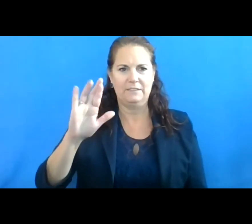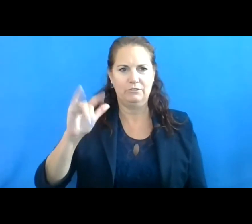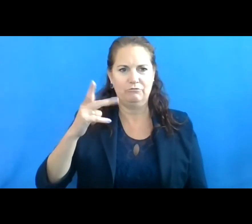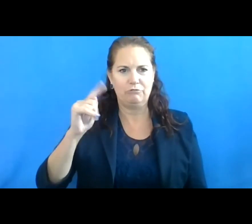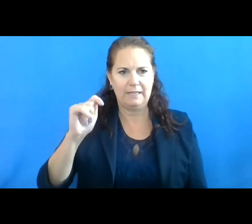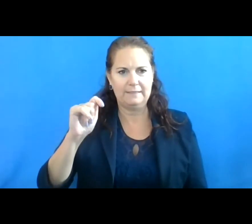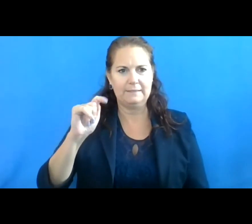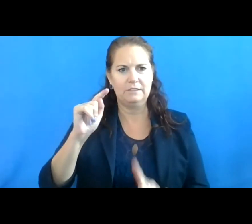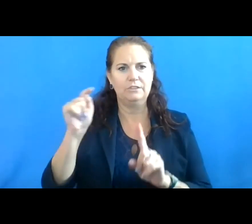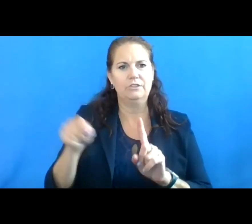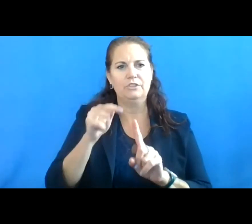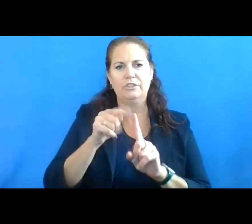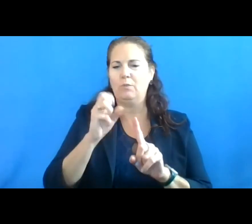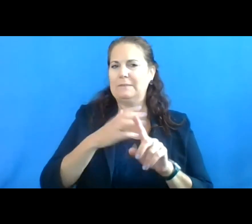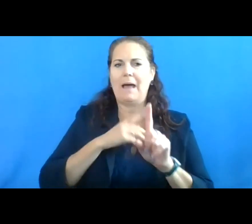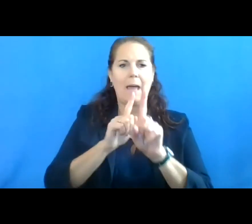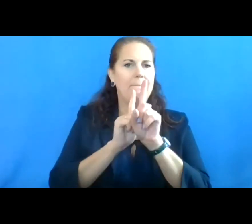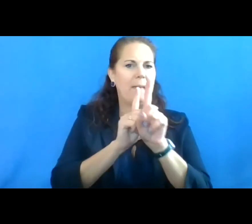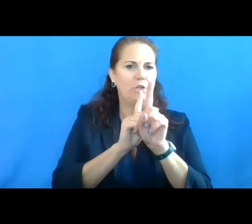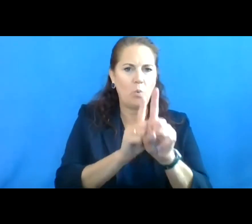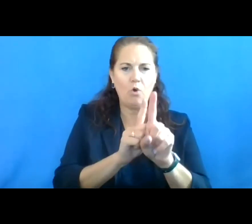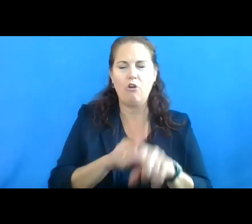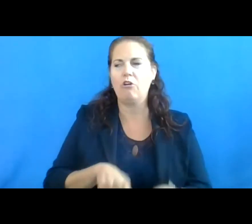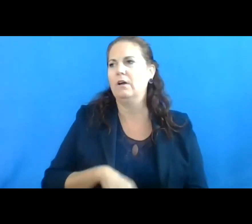She was my mentor and we're matriarchal.